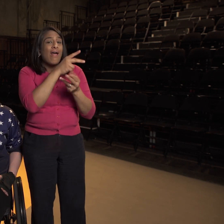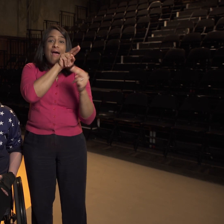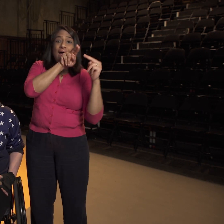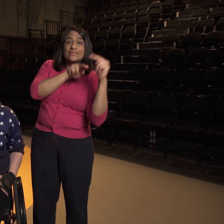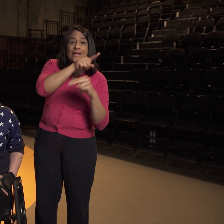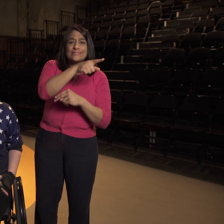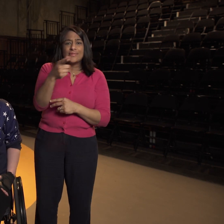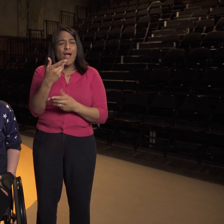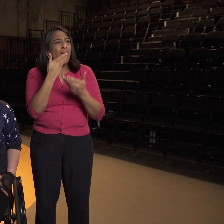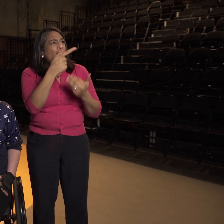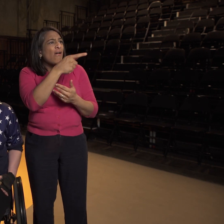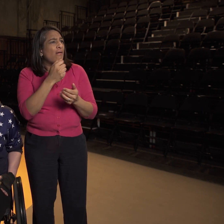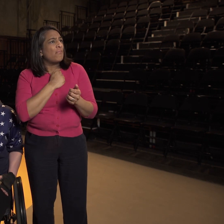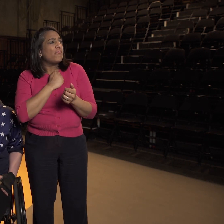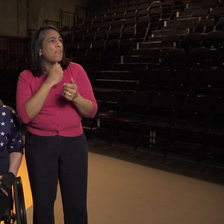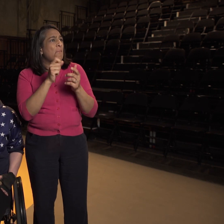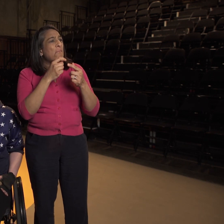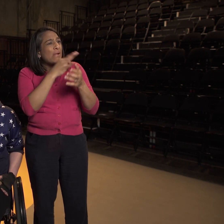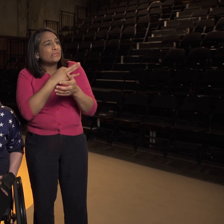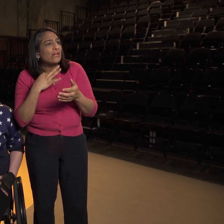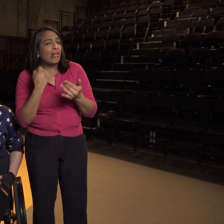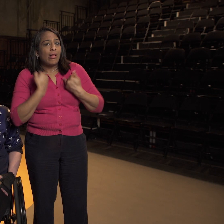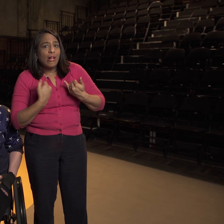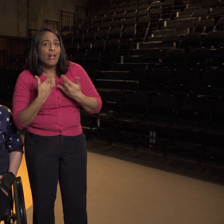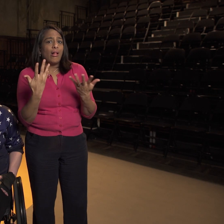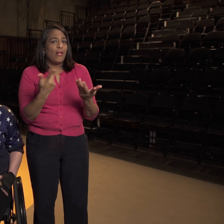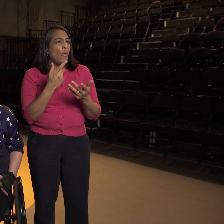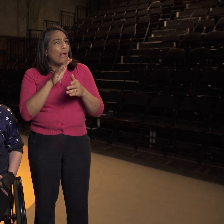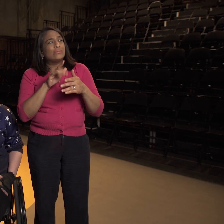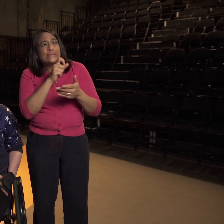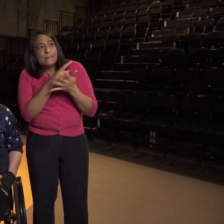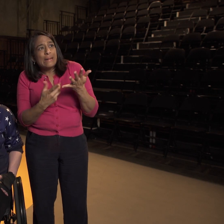The assessors may not be familiar with your specific medical condition, impairment